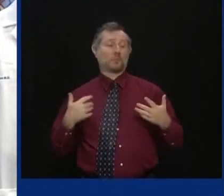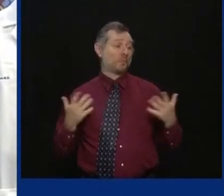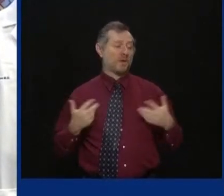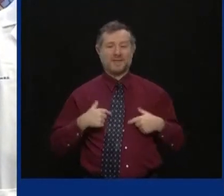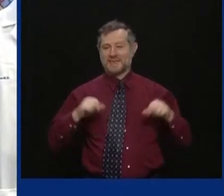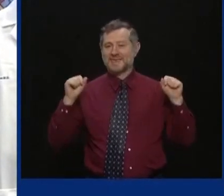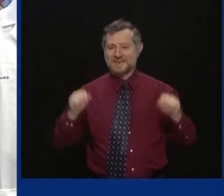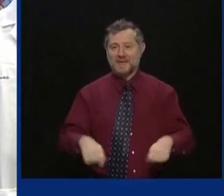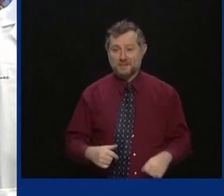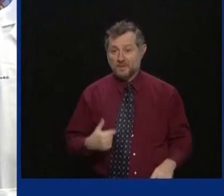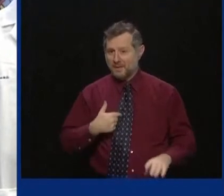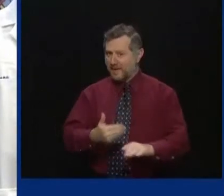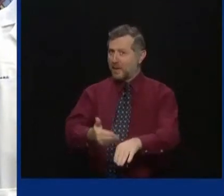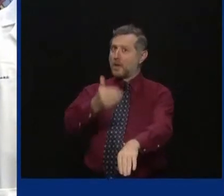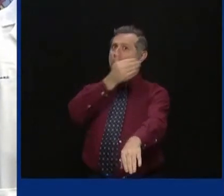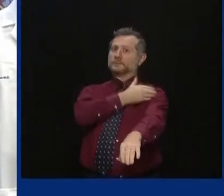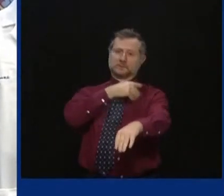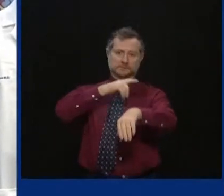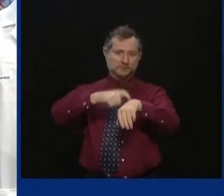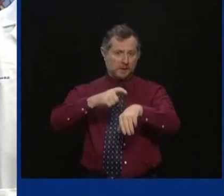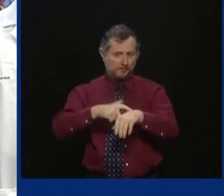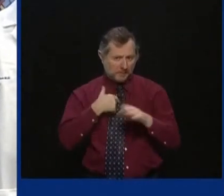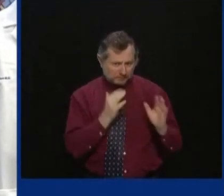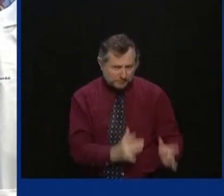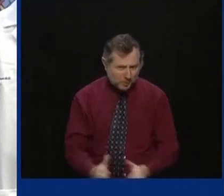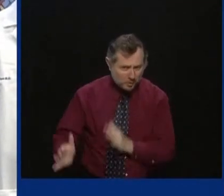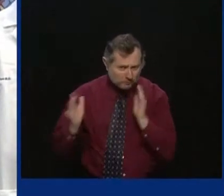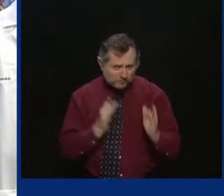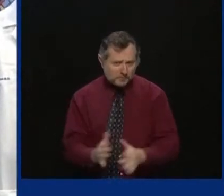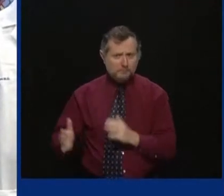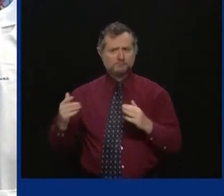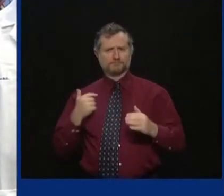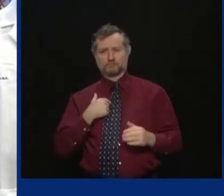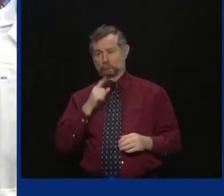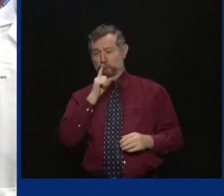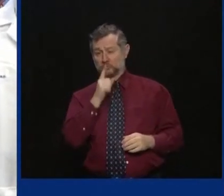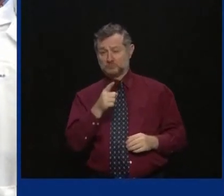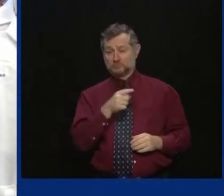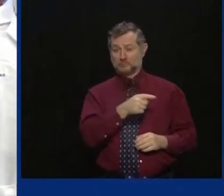WEARING THESE. MY ASEURNS IS THAT WRS TAKING